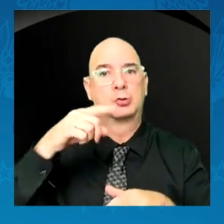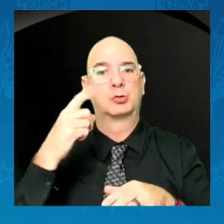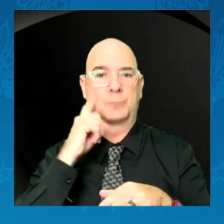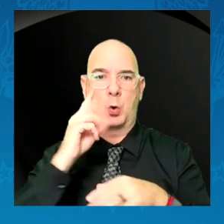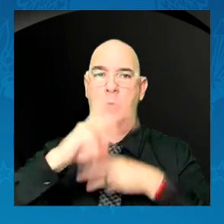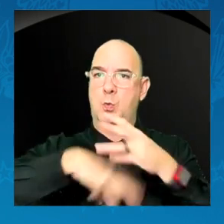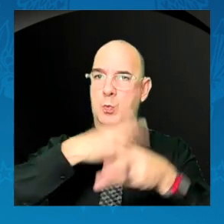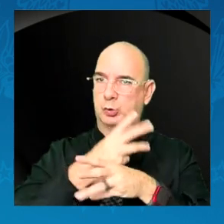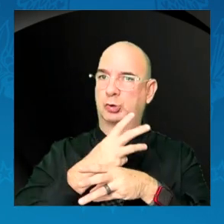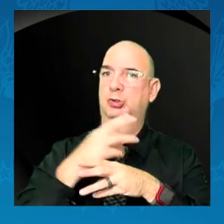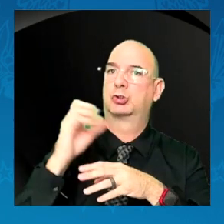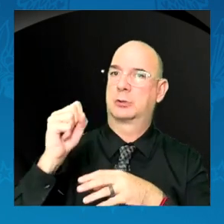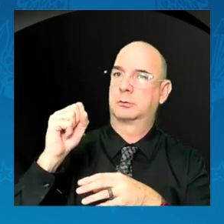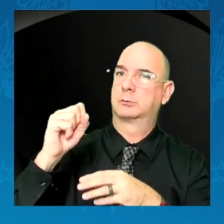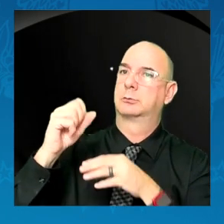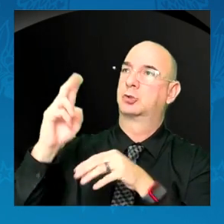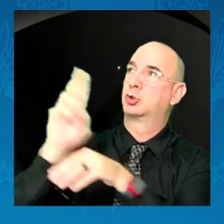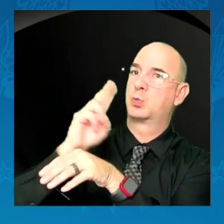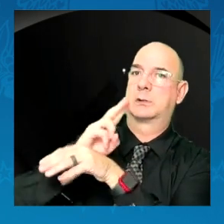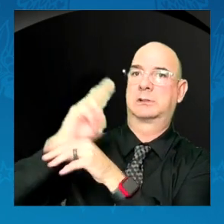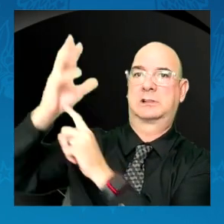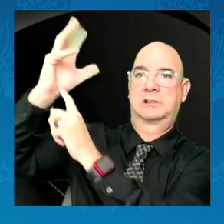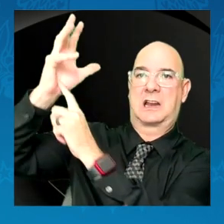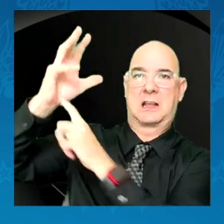So I thank you all for the work and your commitments going forward.